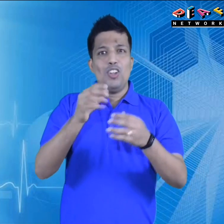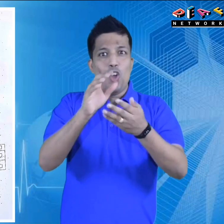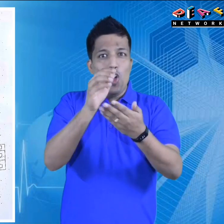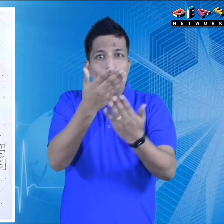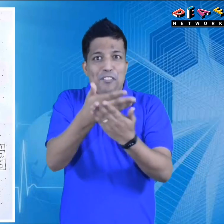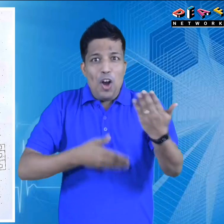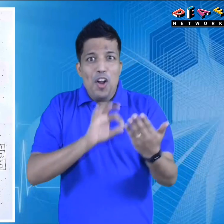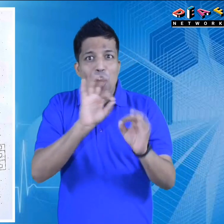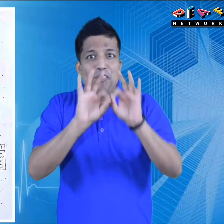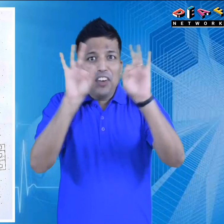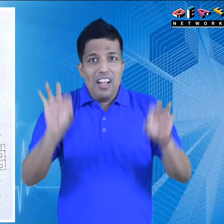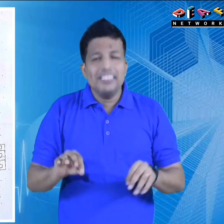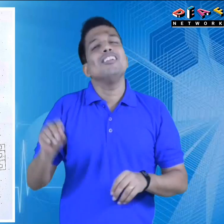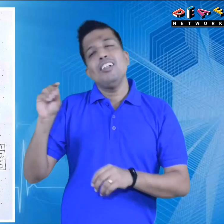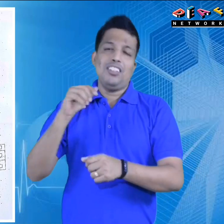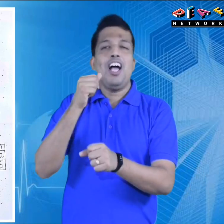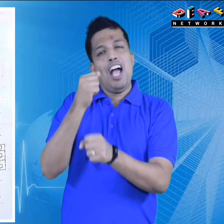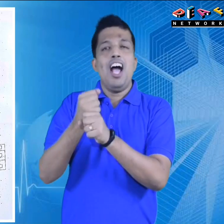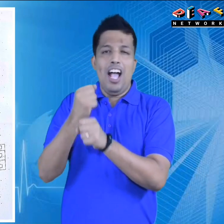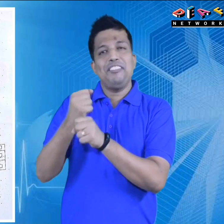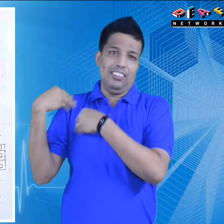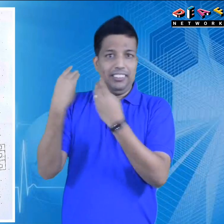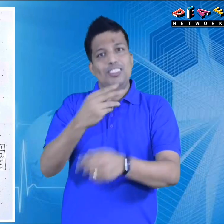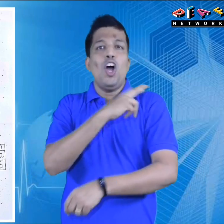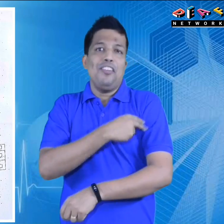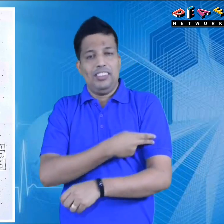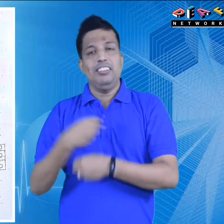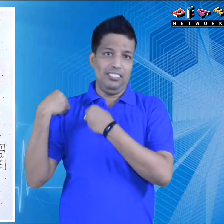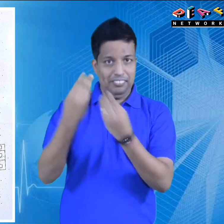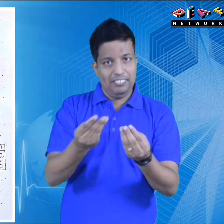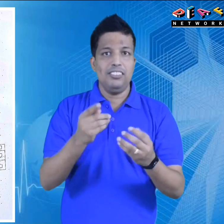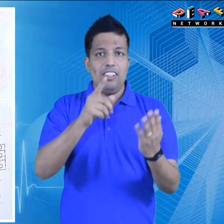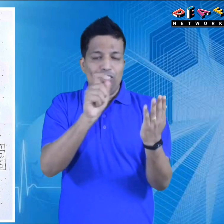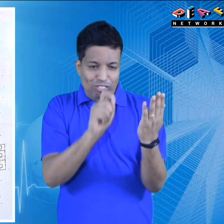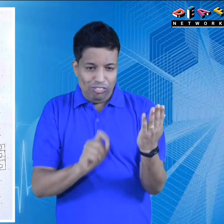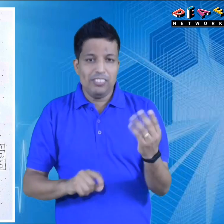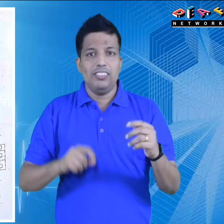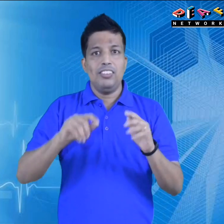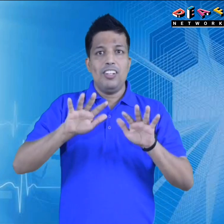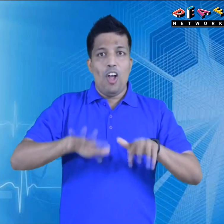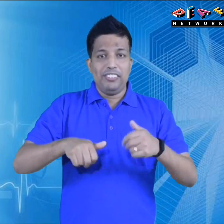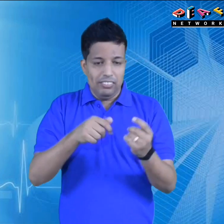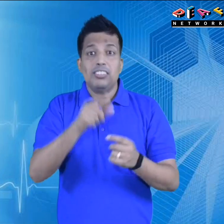The application form is available from the BBMP